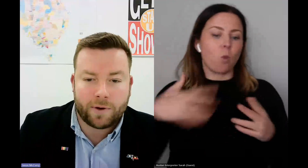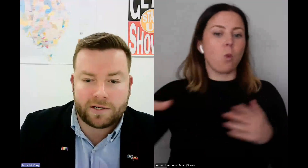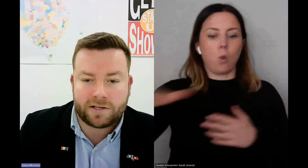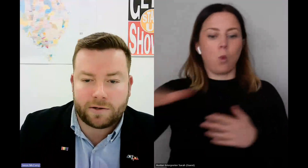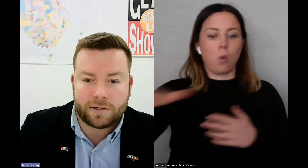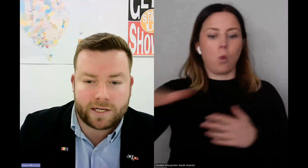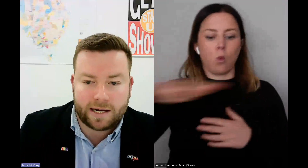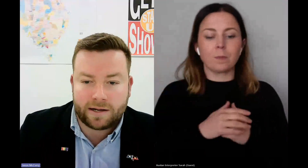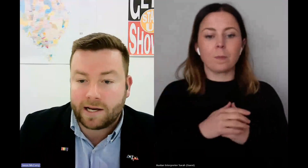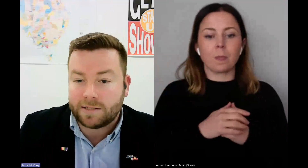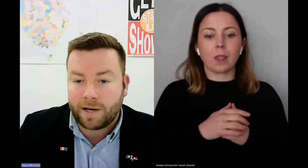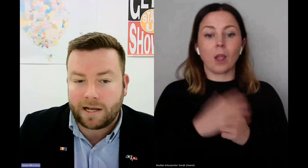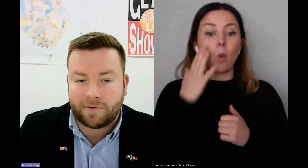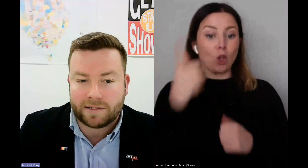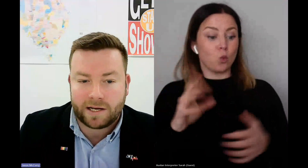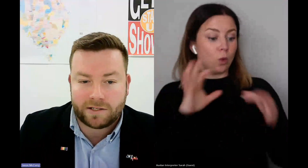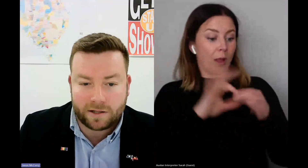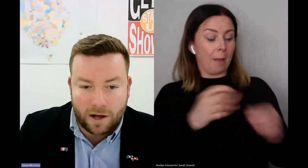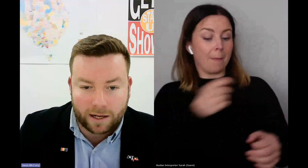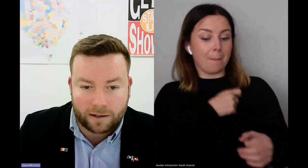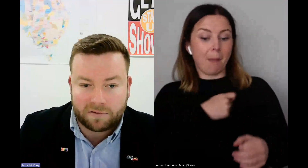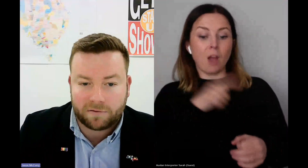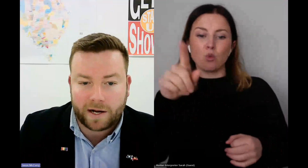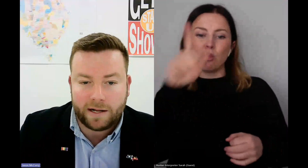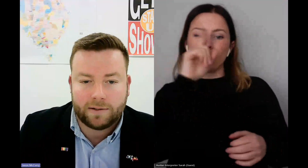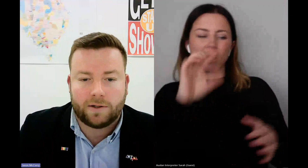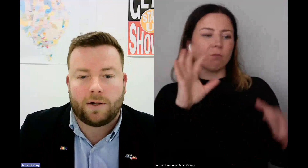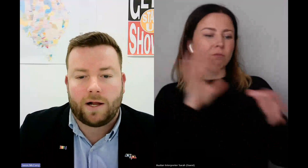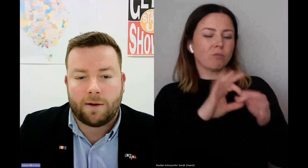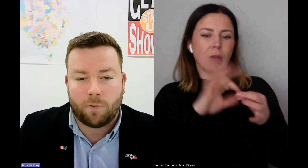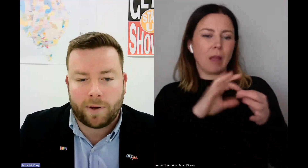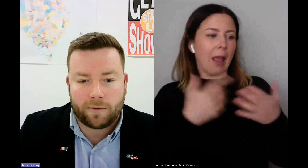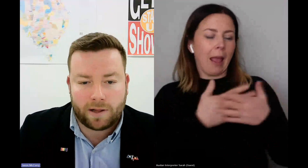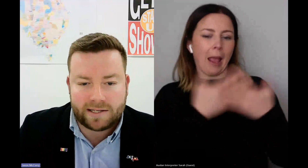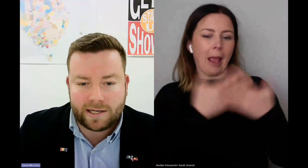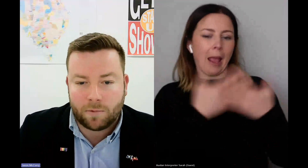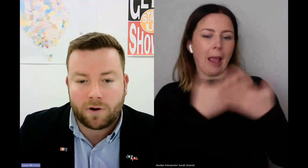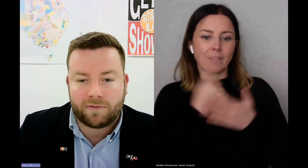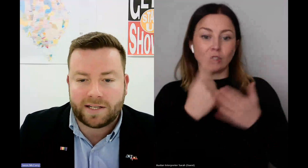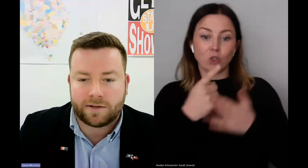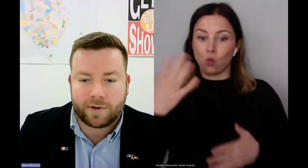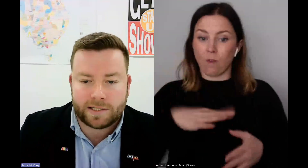can register to attend as many events as you like for free and we'll be releasing more events and